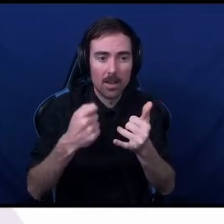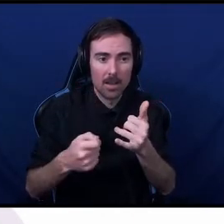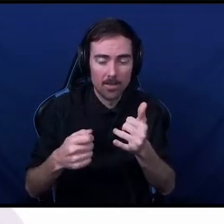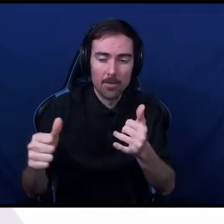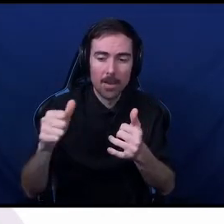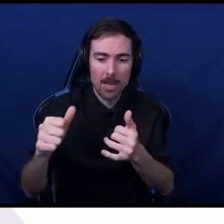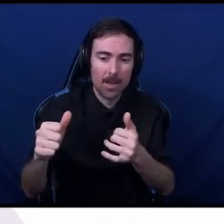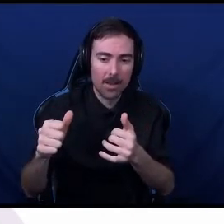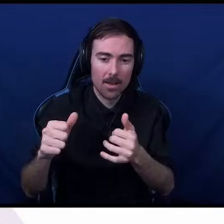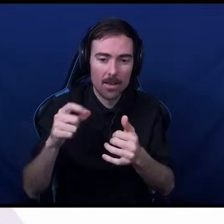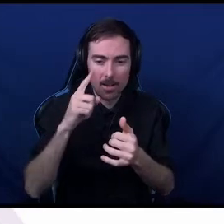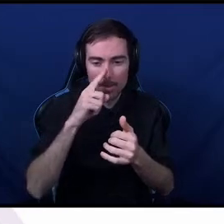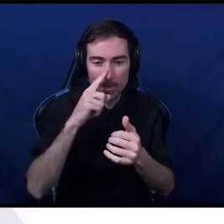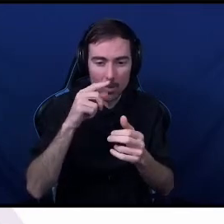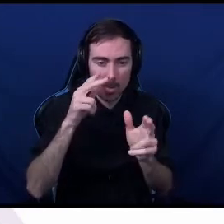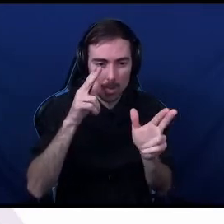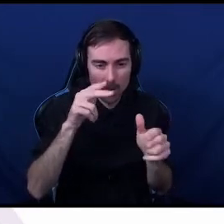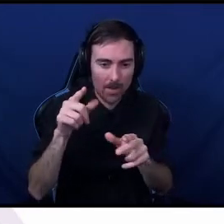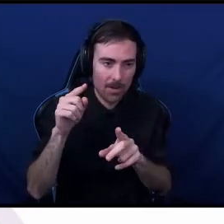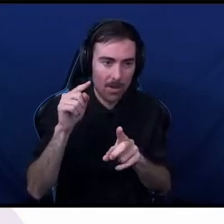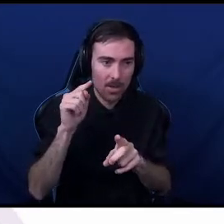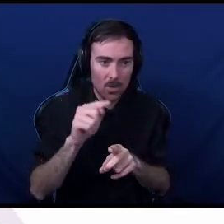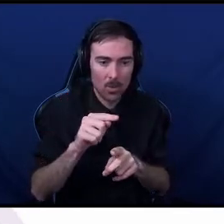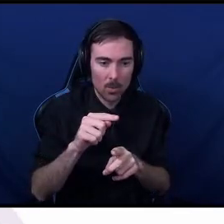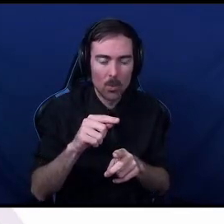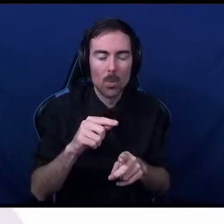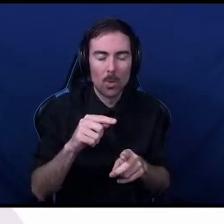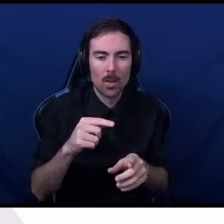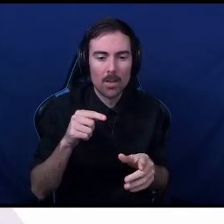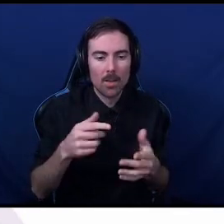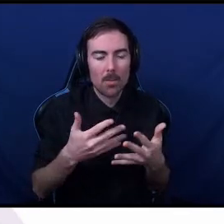looking after you and your old, like is there to be questioned to throw at the panellists? But like, is there something like